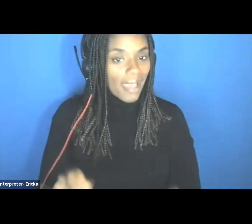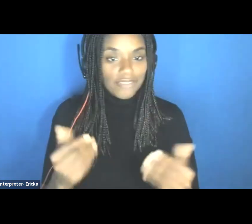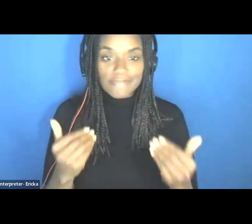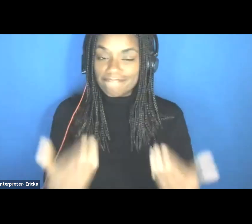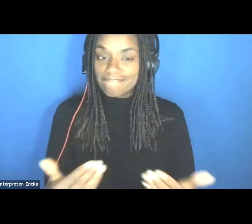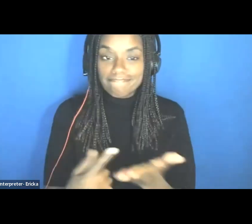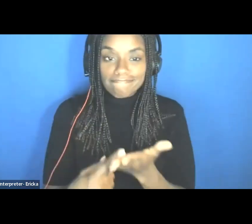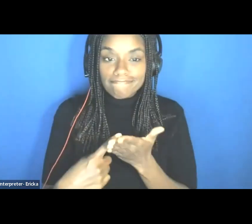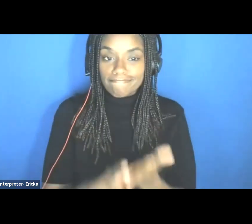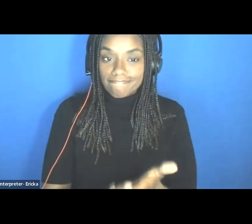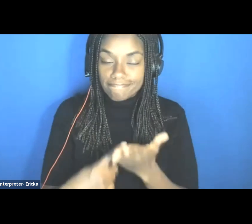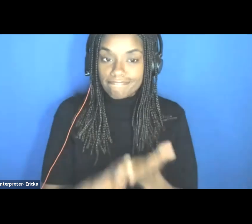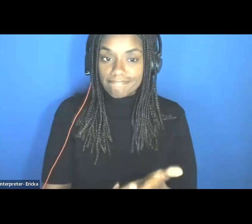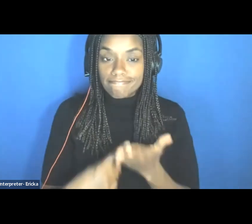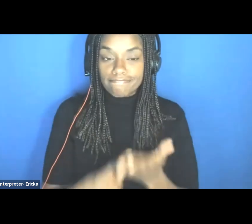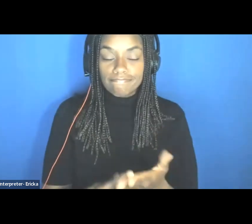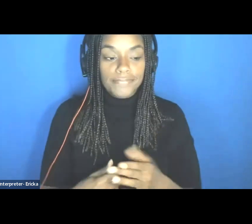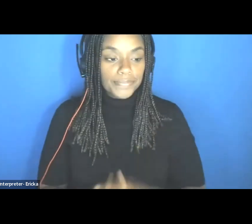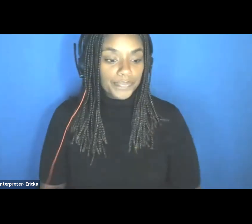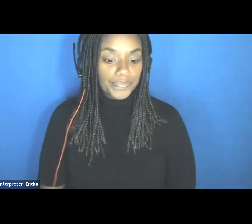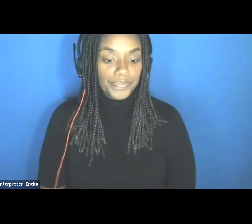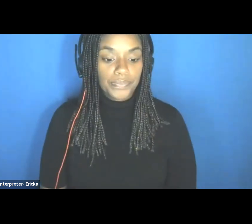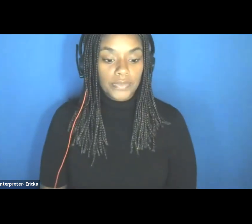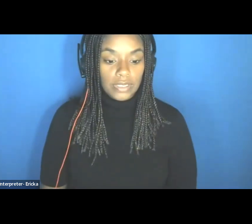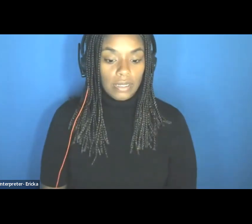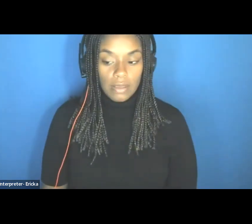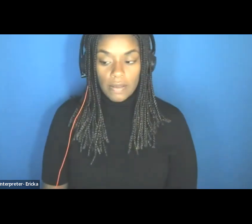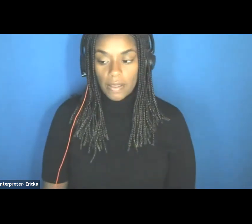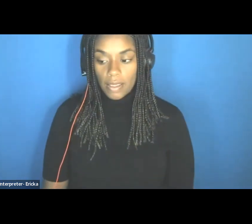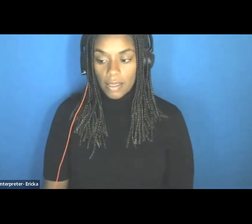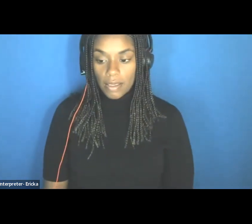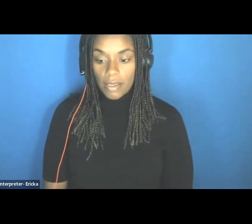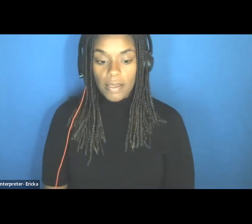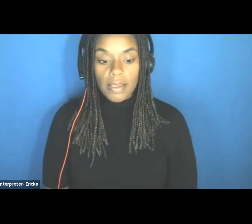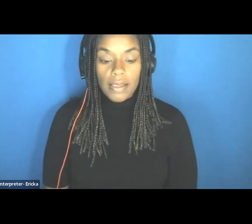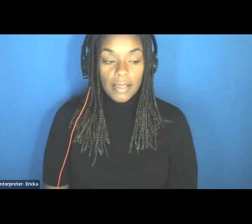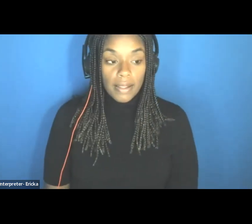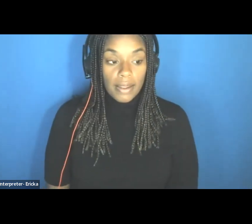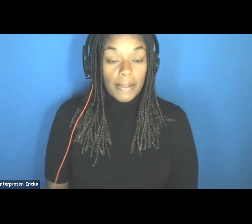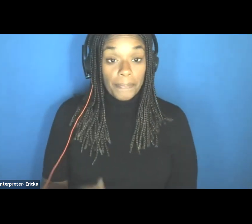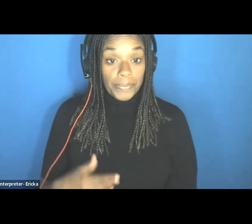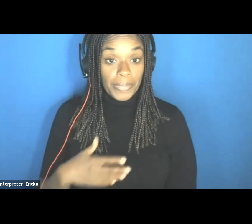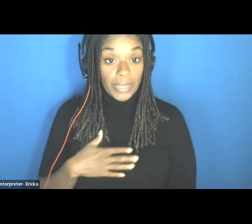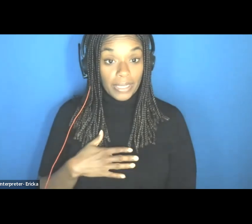But it needs to be talked about.